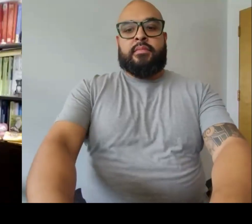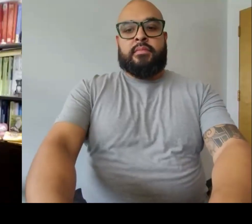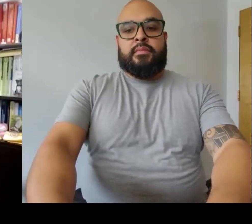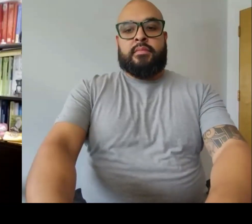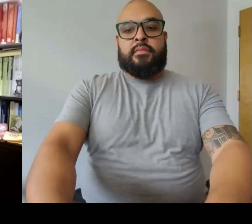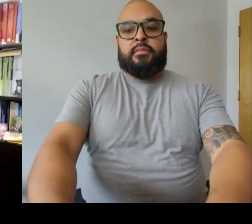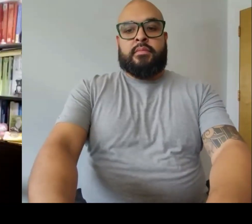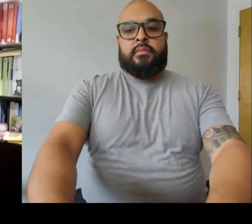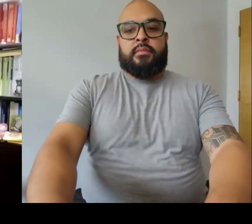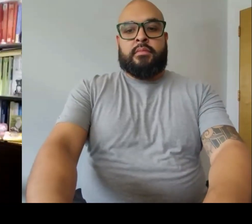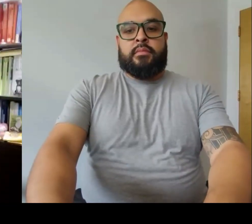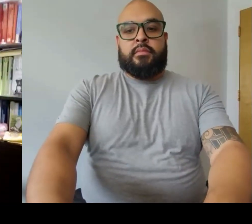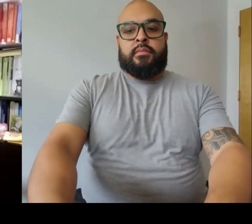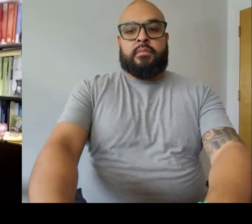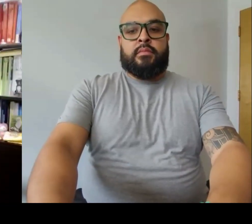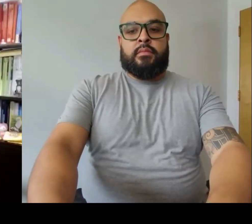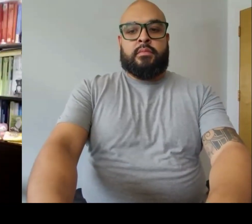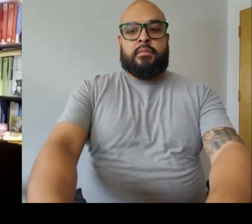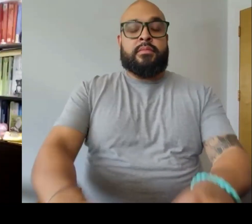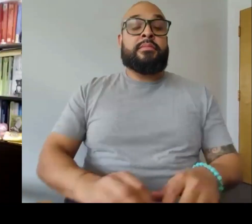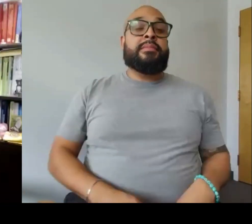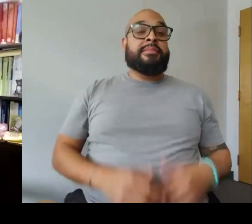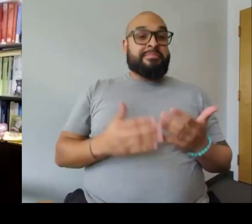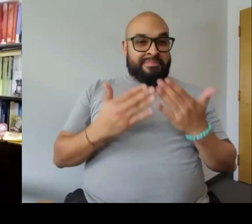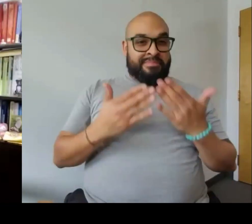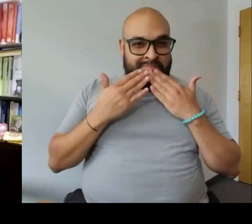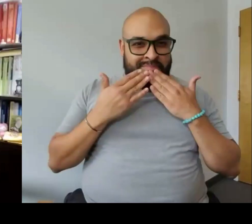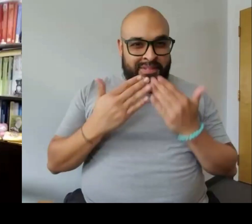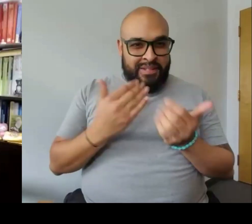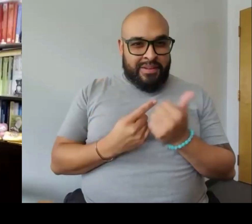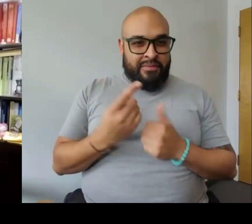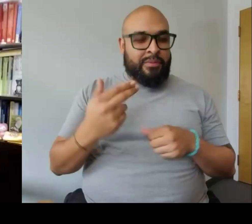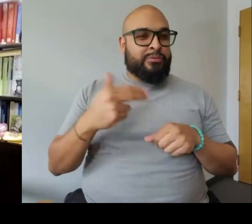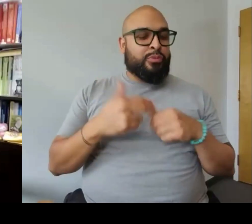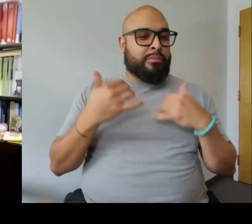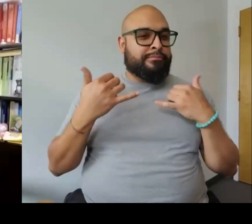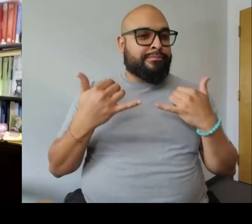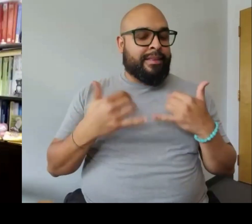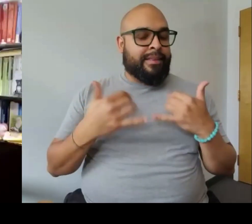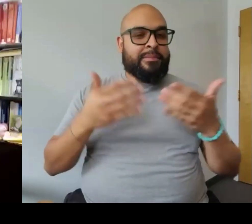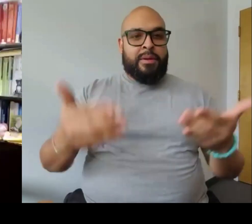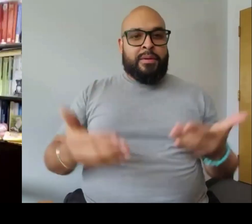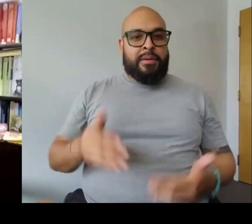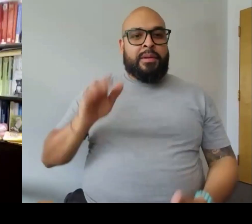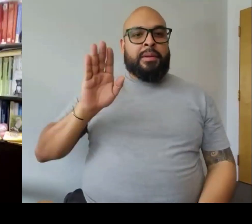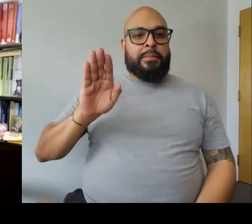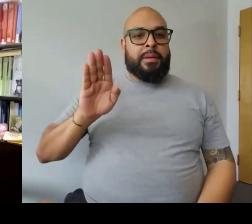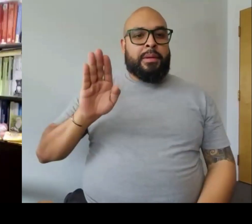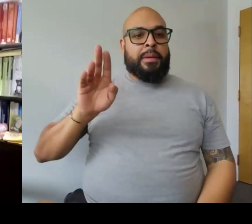Thank you for everyone who's joining in today. Welcome to our BVI Psych webinar series.